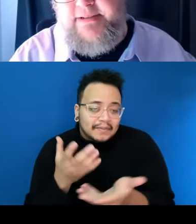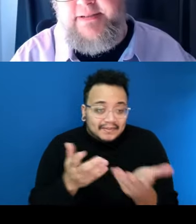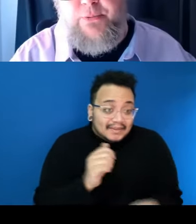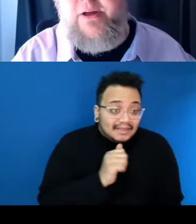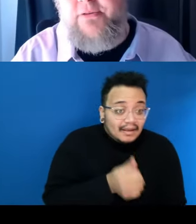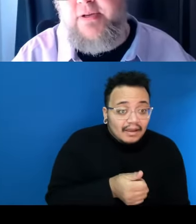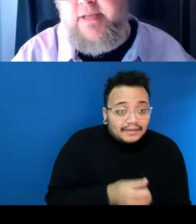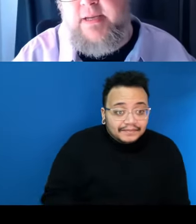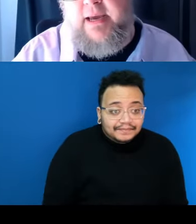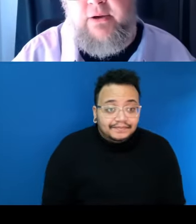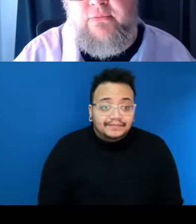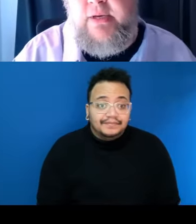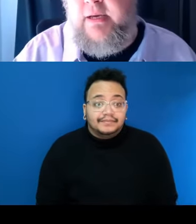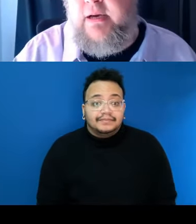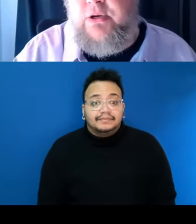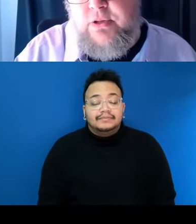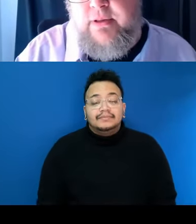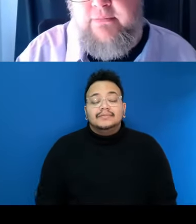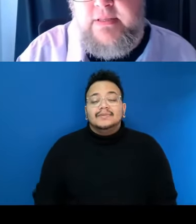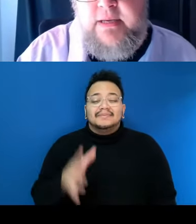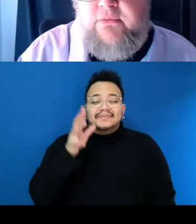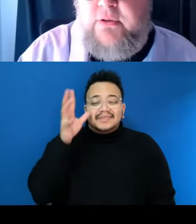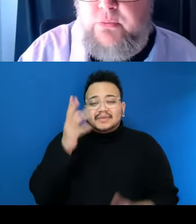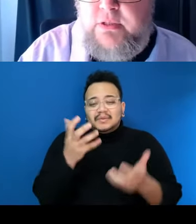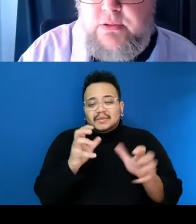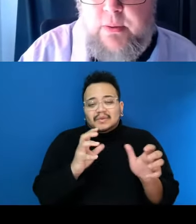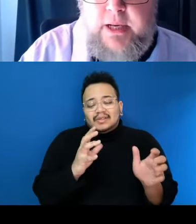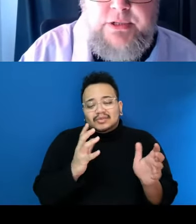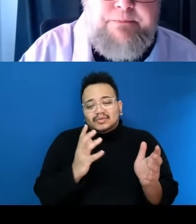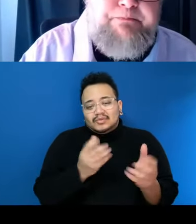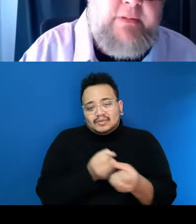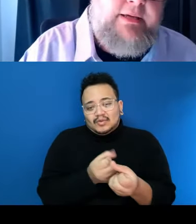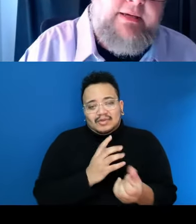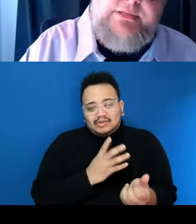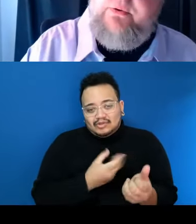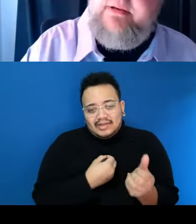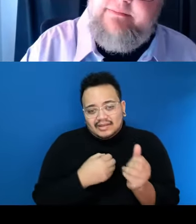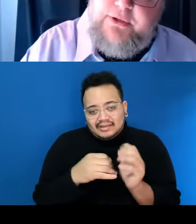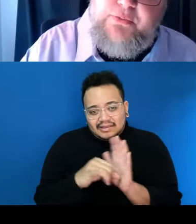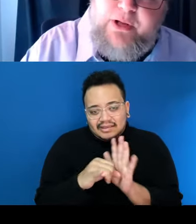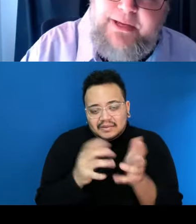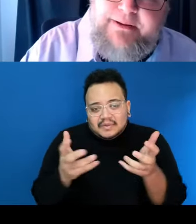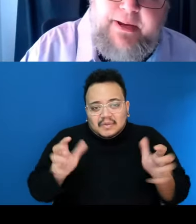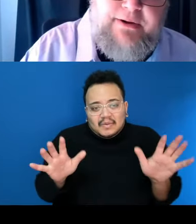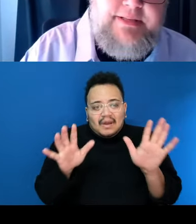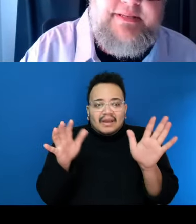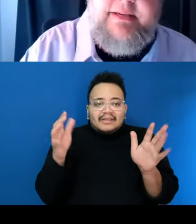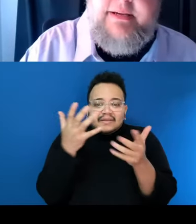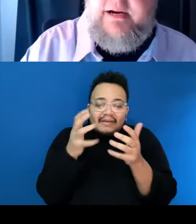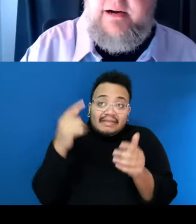to want their kids to have a good life that's not filled with discrimination. So, those well-meaning parents,